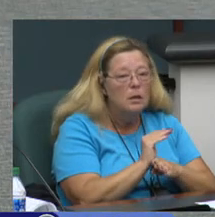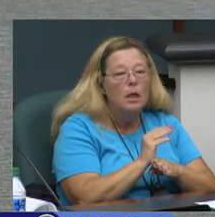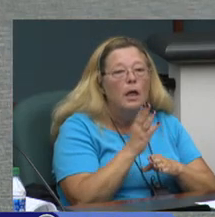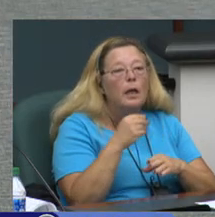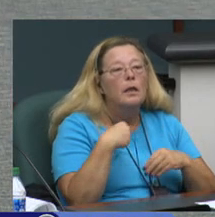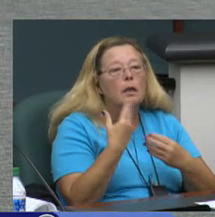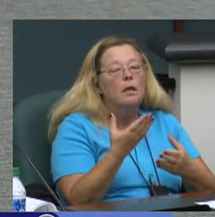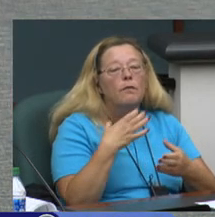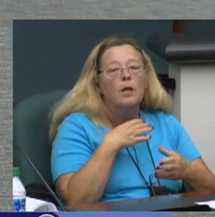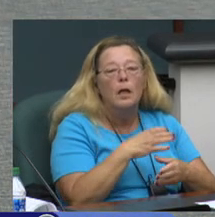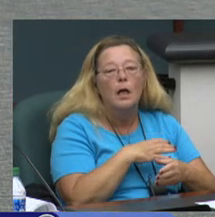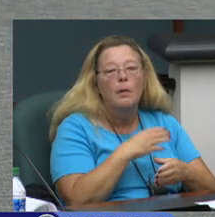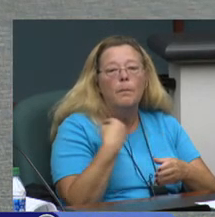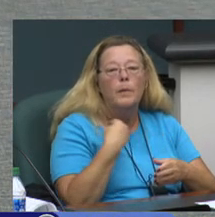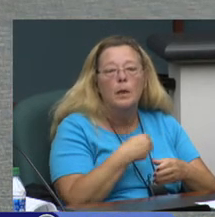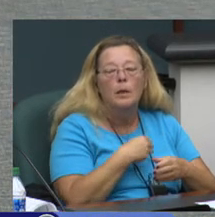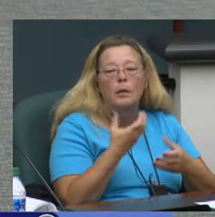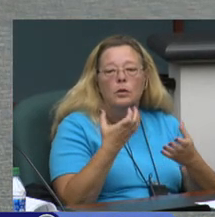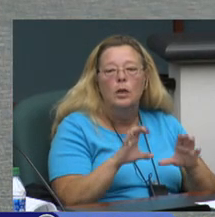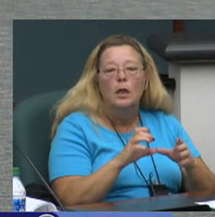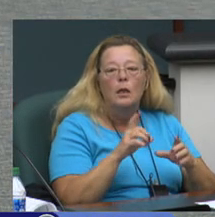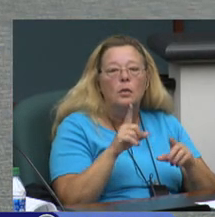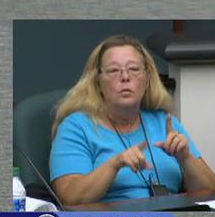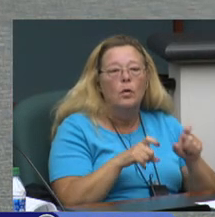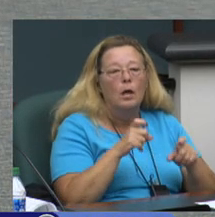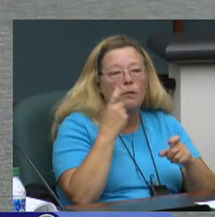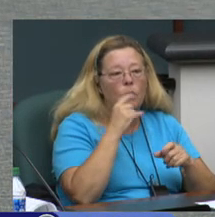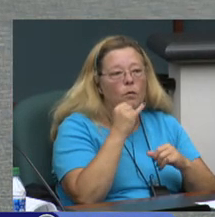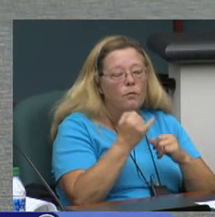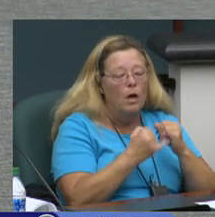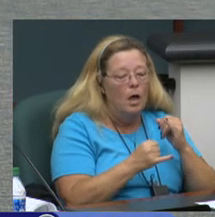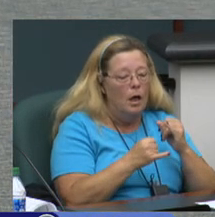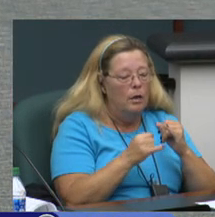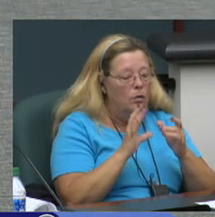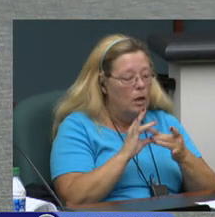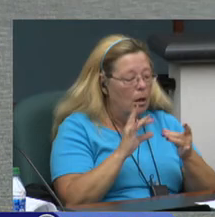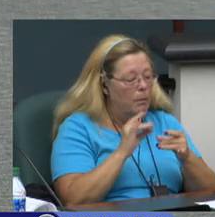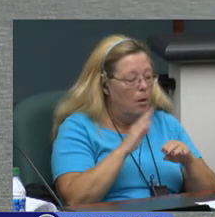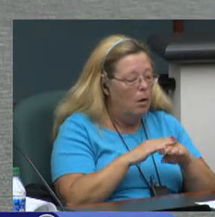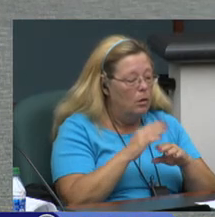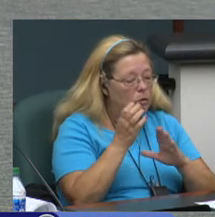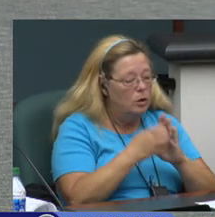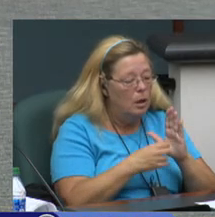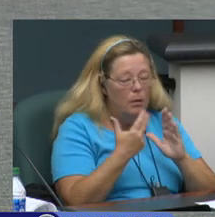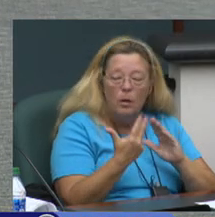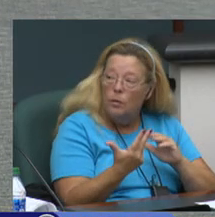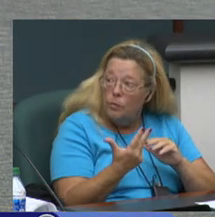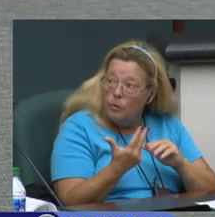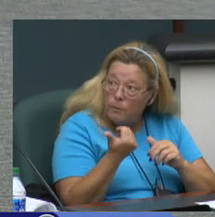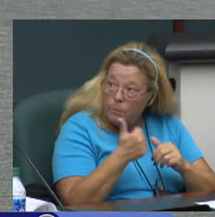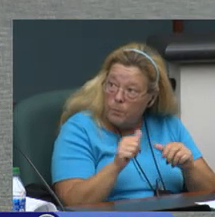questions and final comments on chapter 3 mm-hmm any questions are debated about